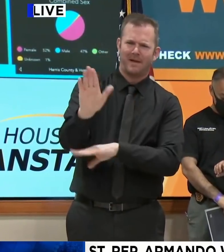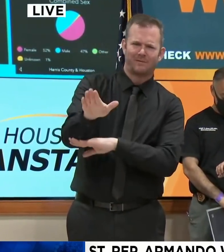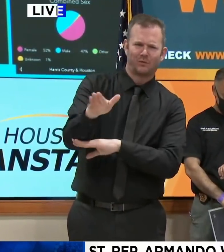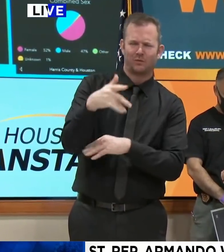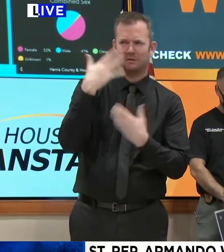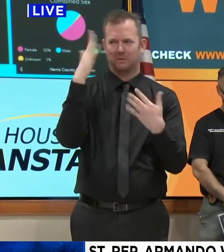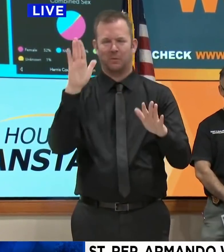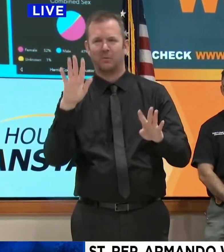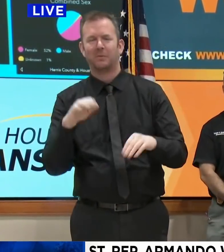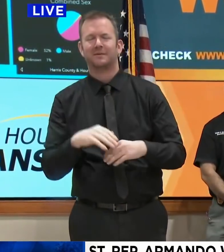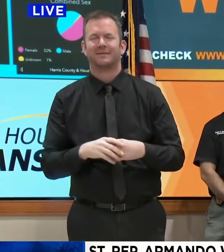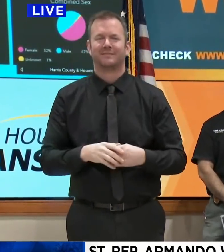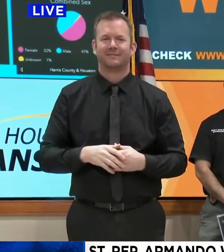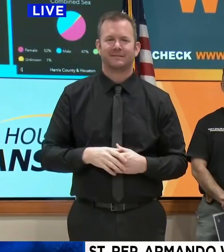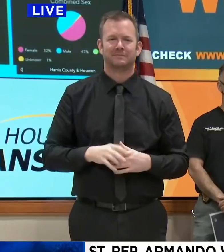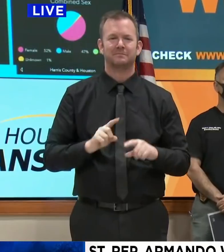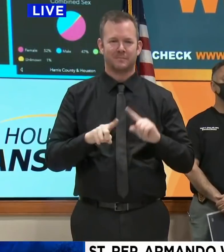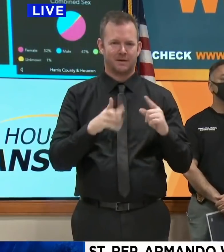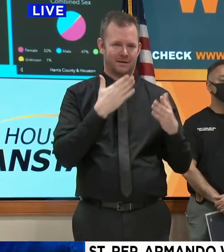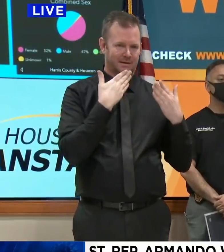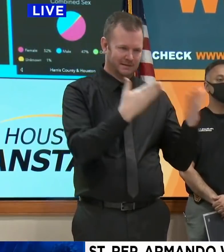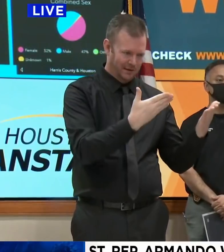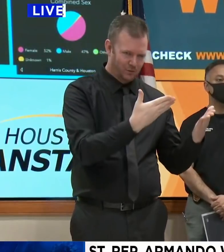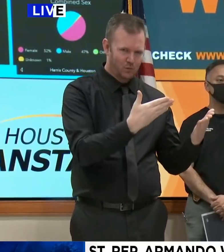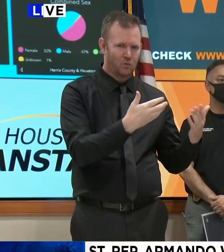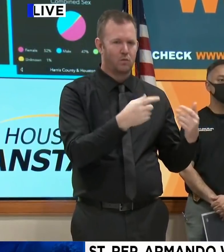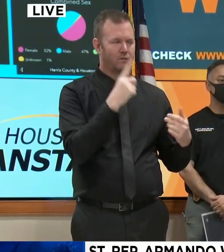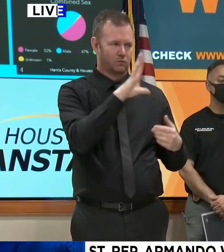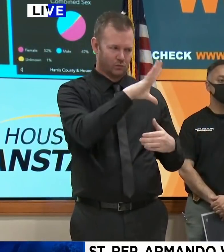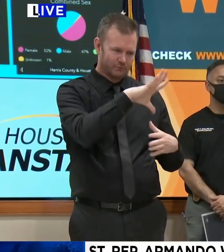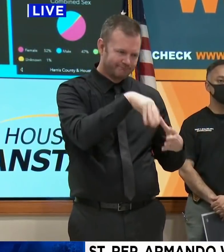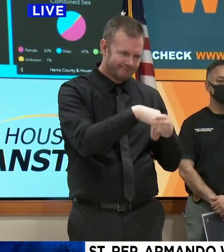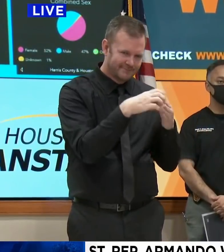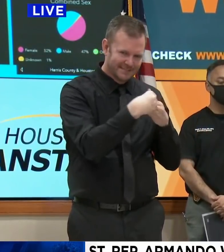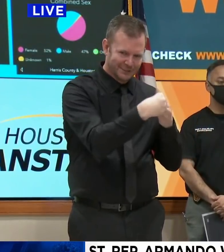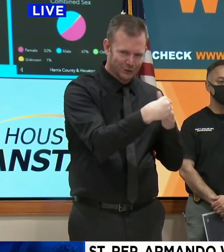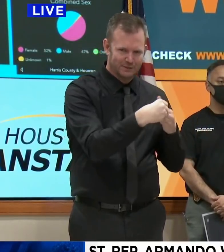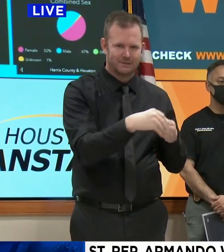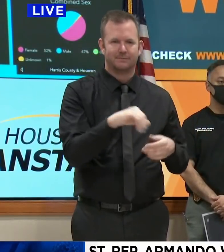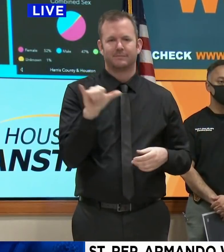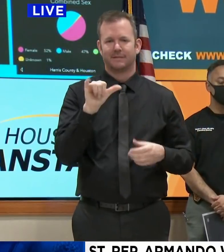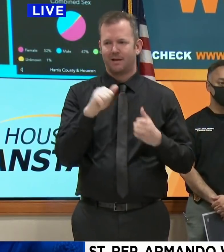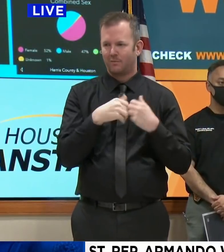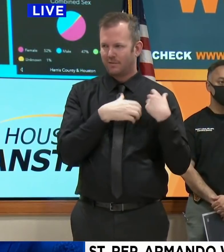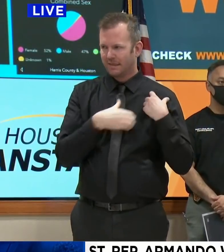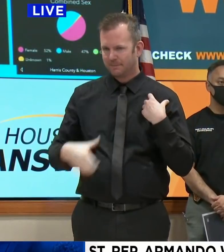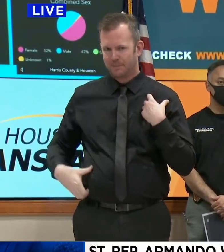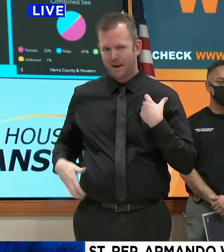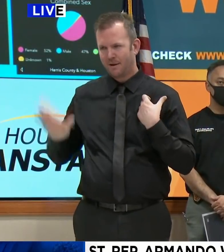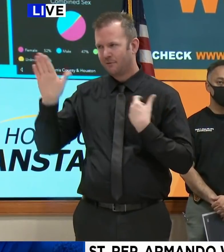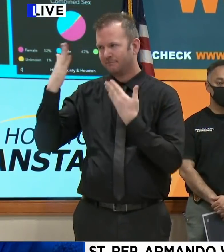what restrictions need to stay in place. in place. >> All right we’re going listen All right we’re going listen back in Q a judge a good back in Q a judge a good morning I might be morning I might be afternoon out. I’m just wanted